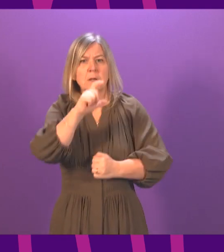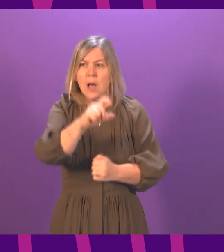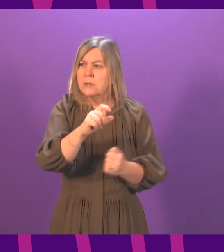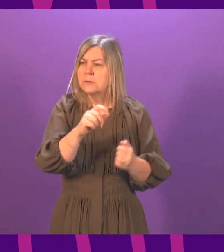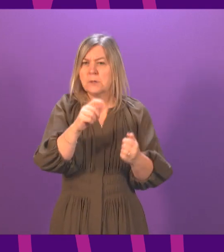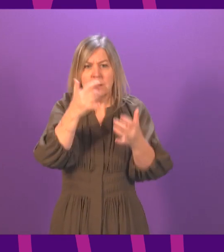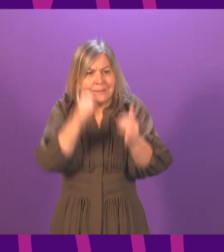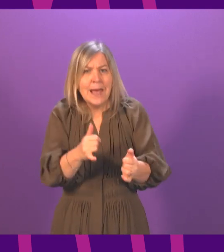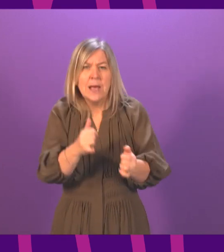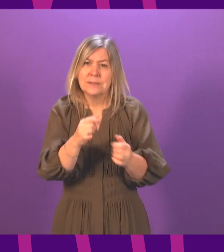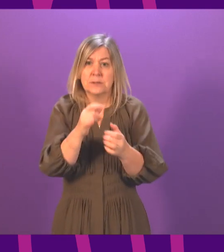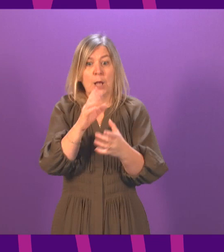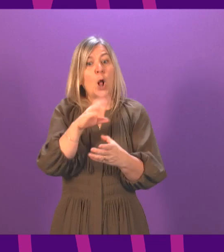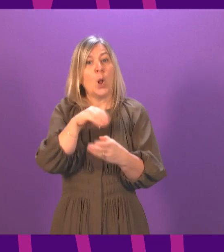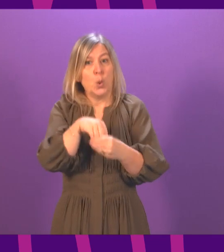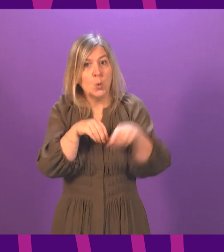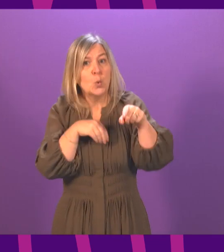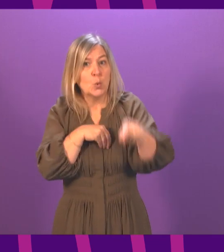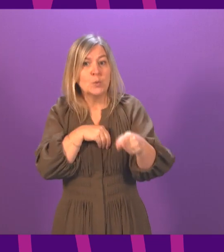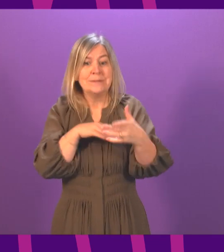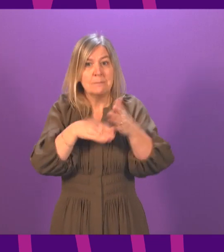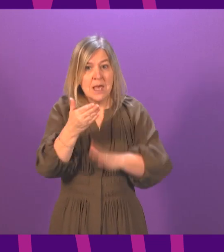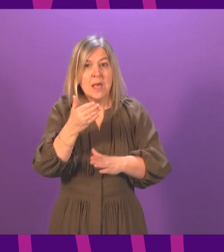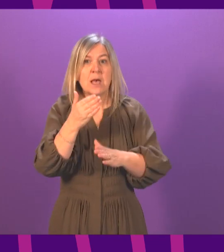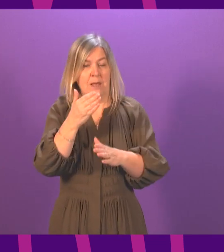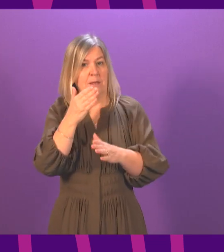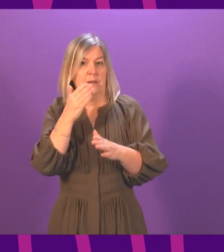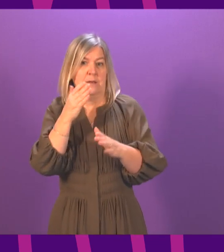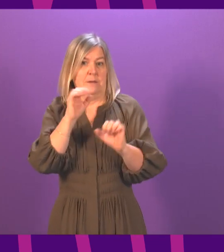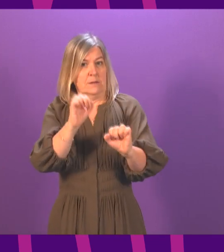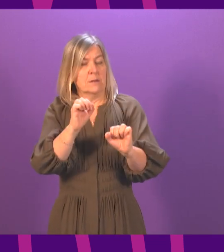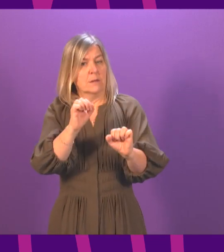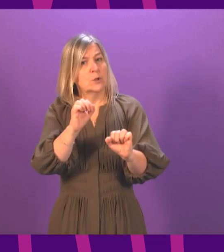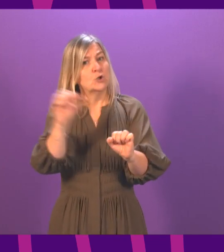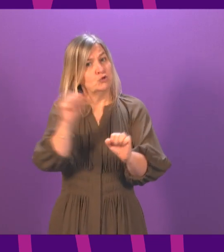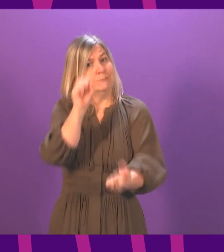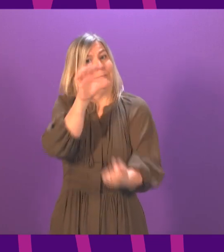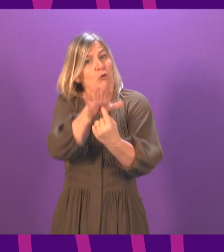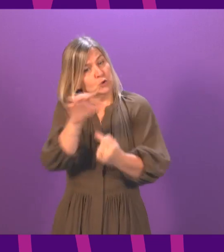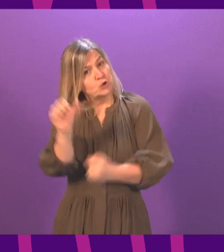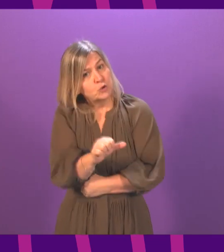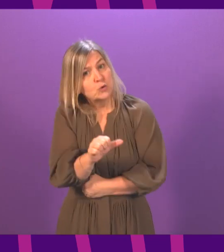screening tests need to be a priority both now and when the NHS is remobilised? They are a strong